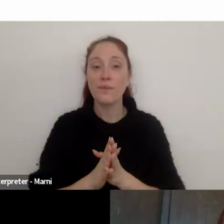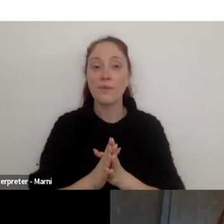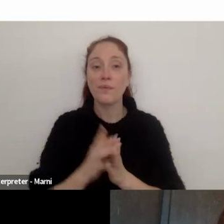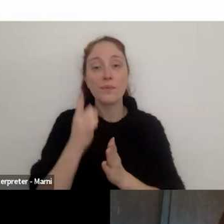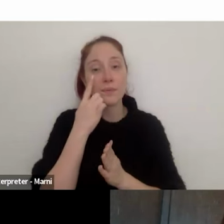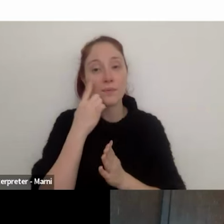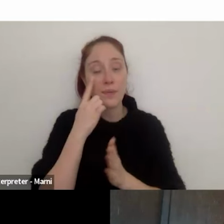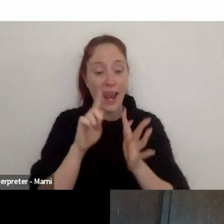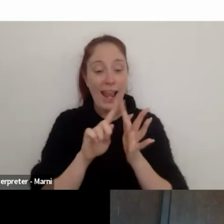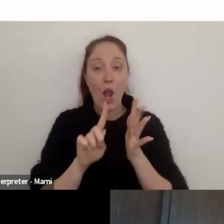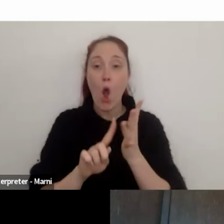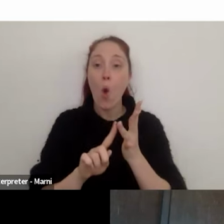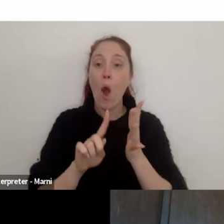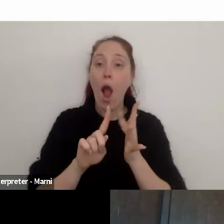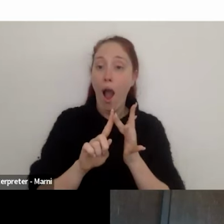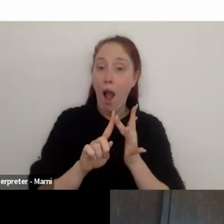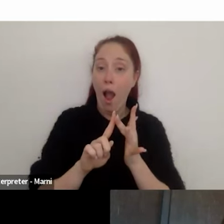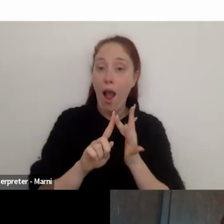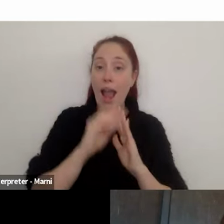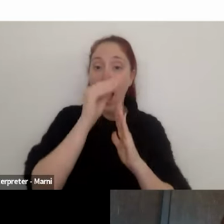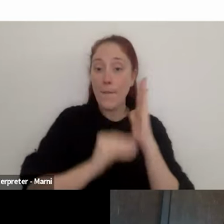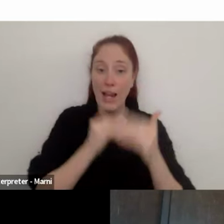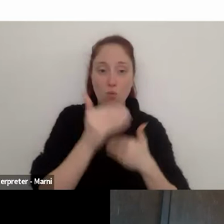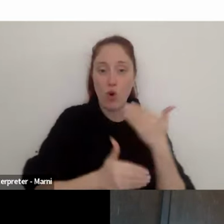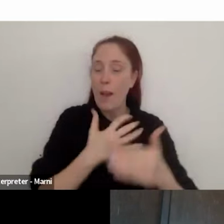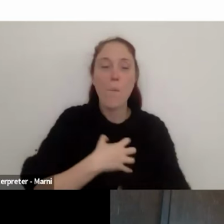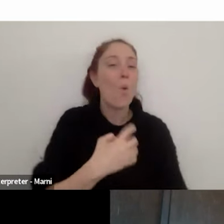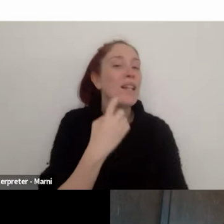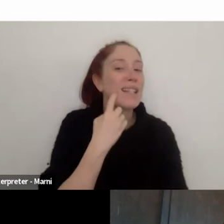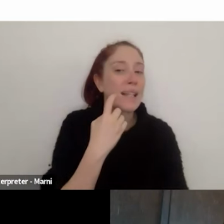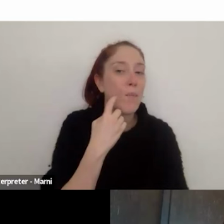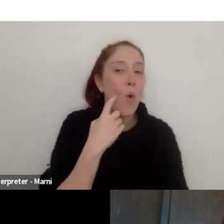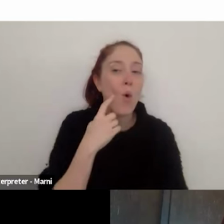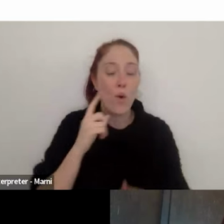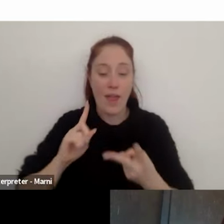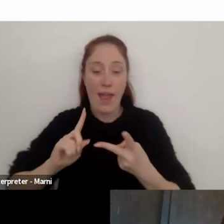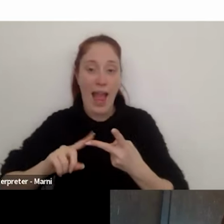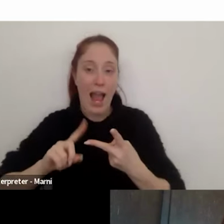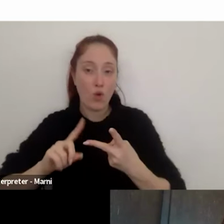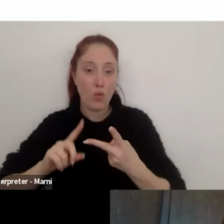expression of interest are simpler than for the second stage of applications. There are